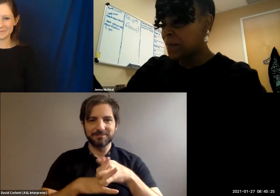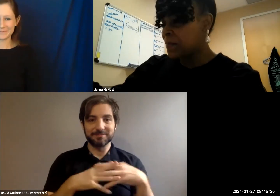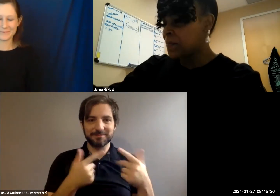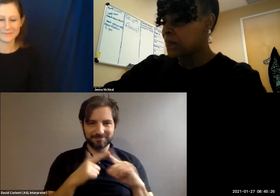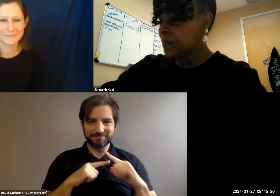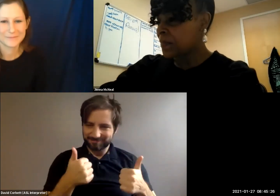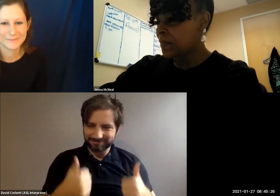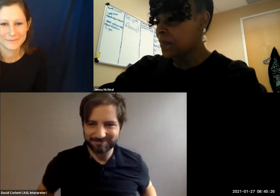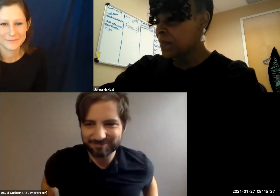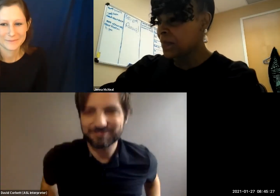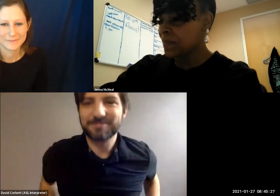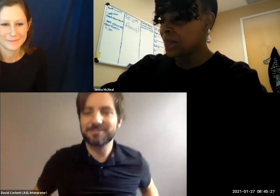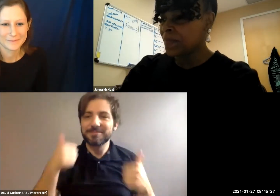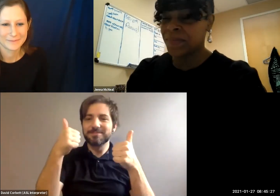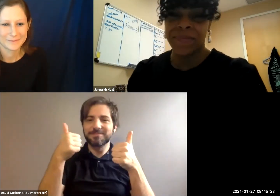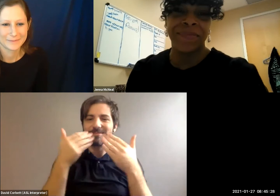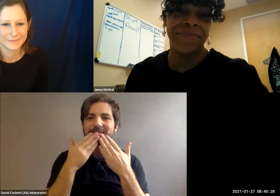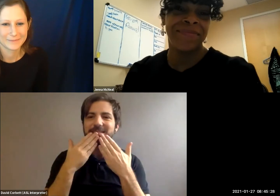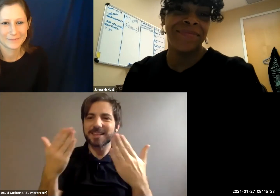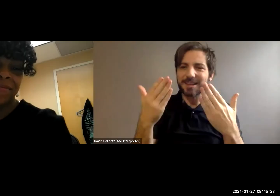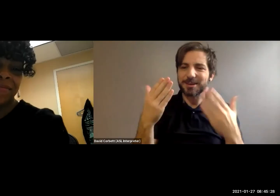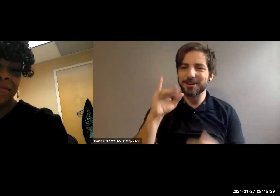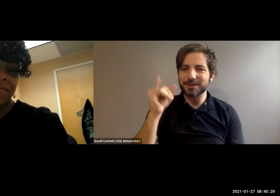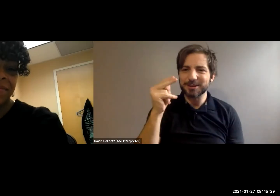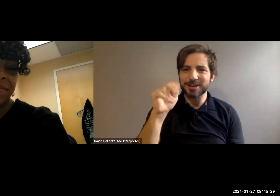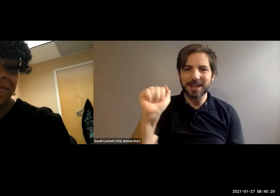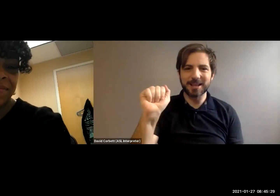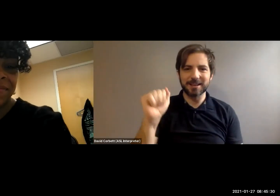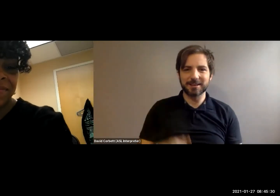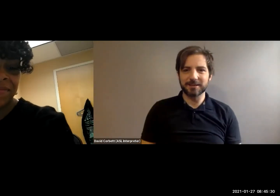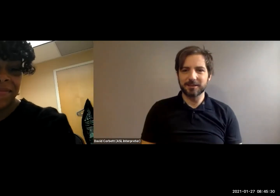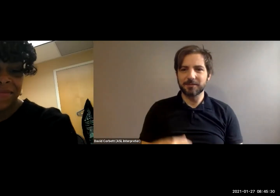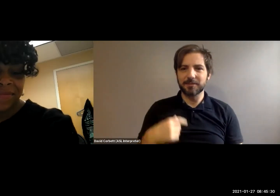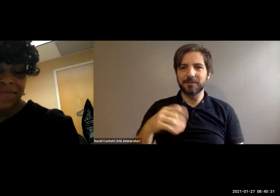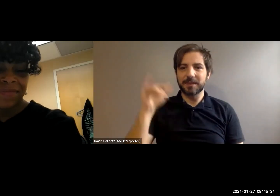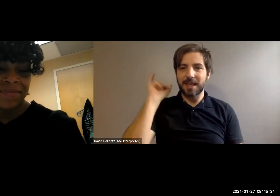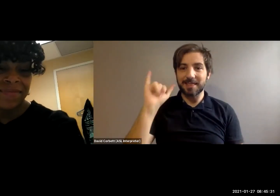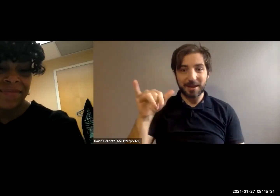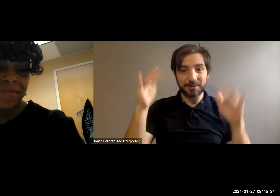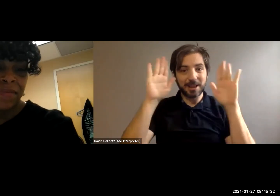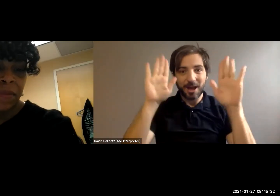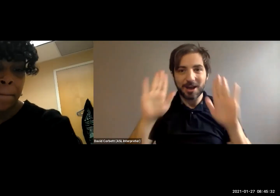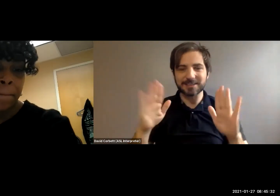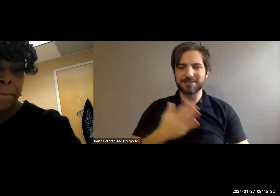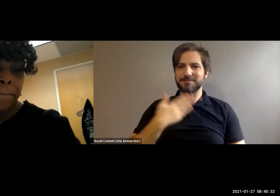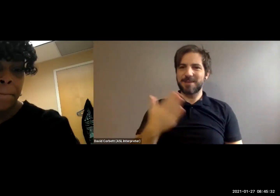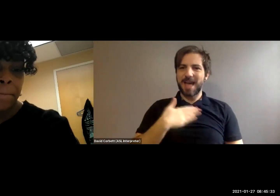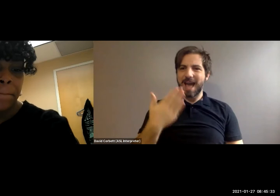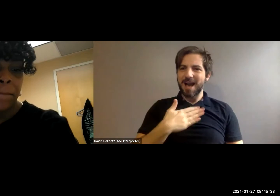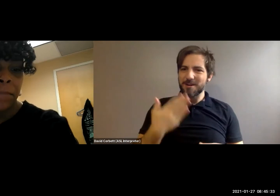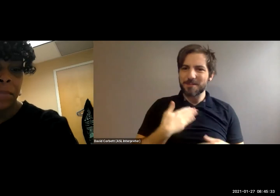Thank you, Jenna. That was awesome. I'm glad that you were able to come back to